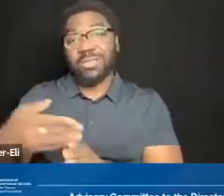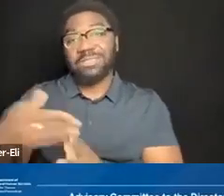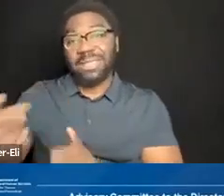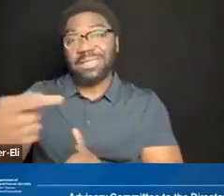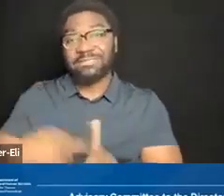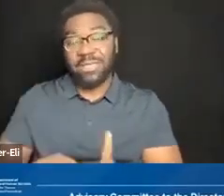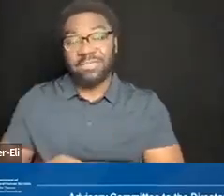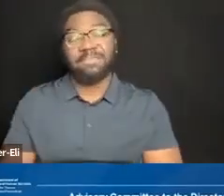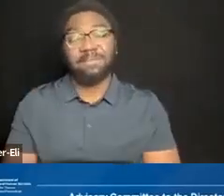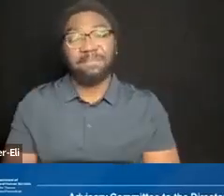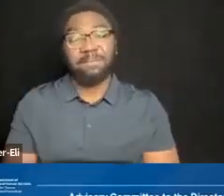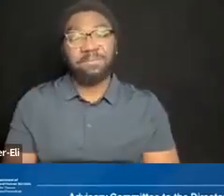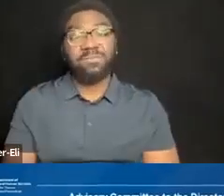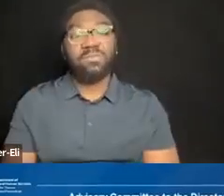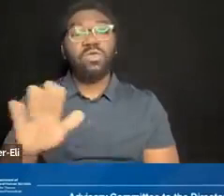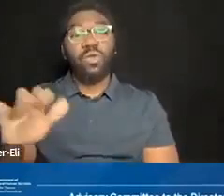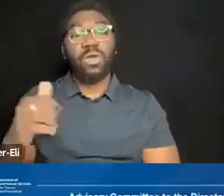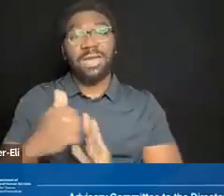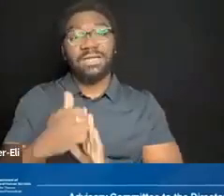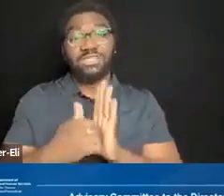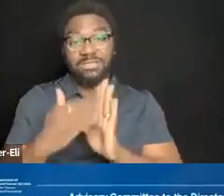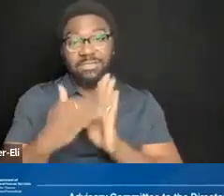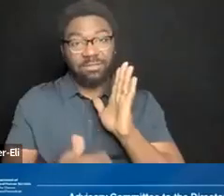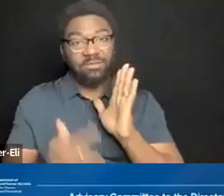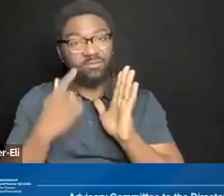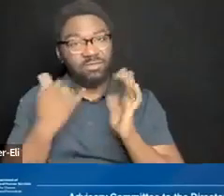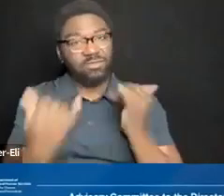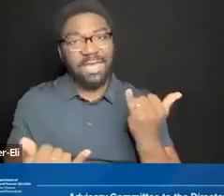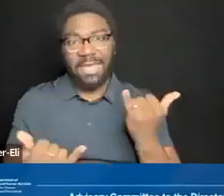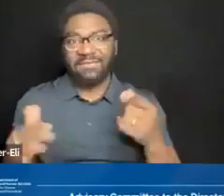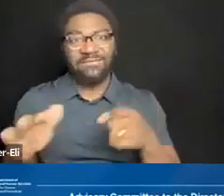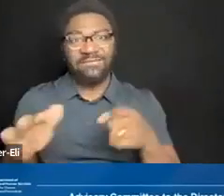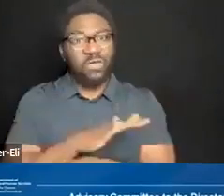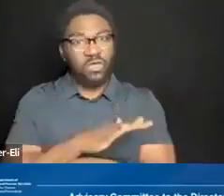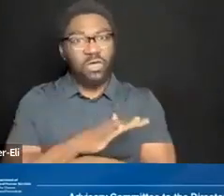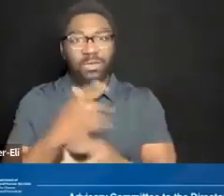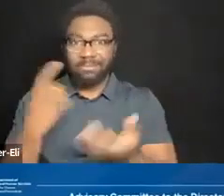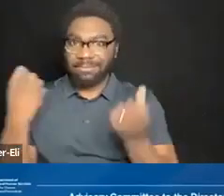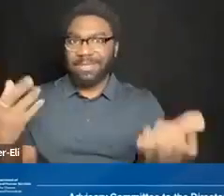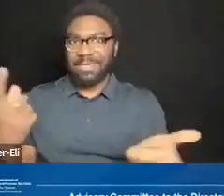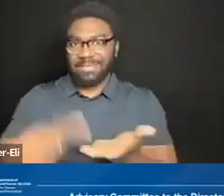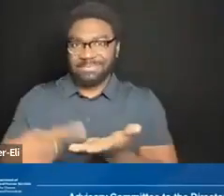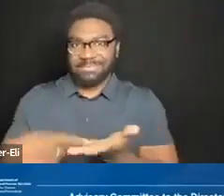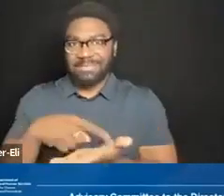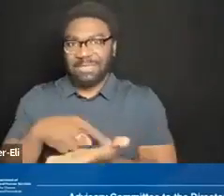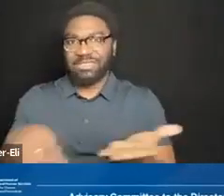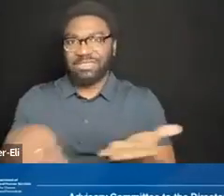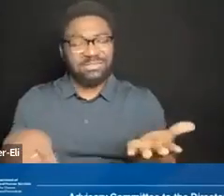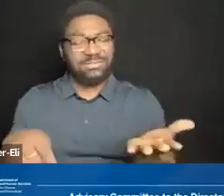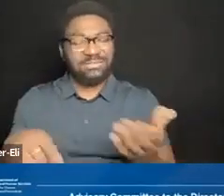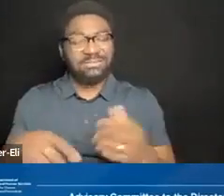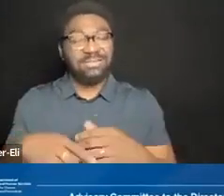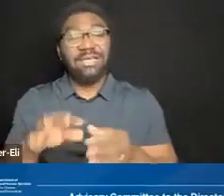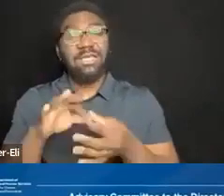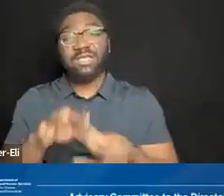Your agenda for today is packed with discussions of what has been considered by the workgroups, including a deep dive, as David mentioned,